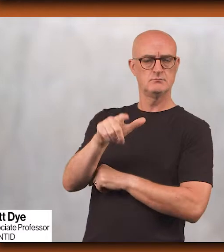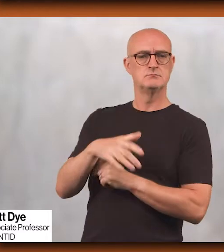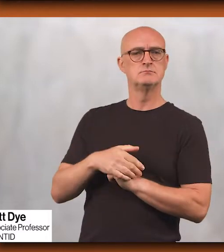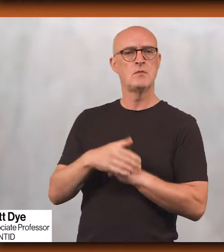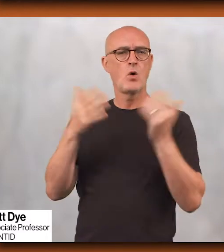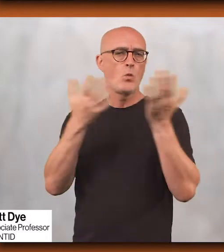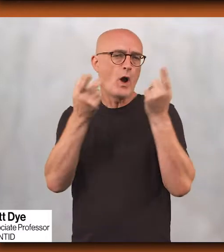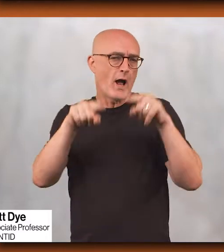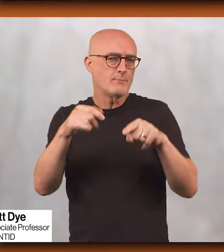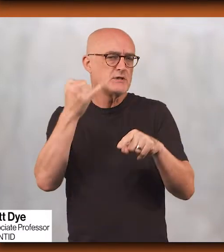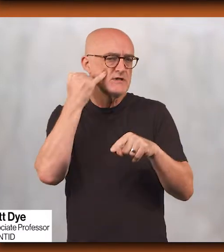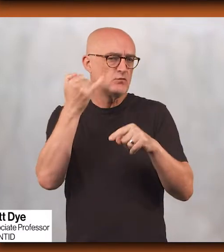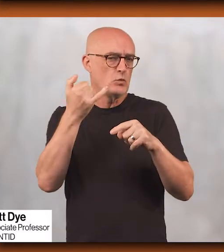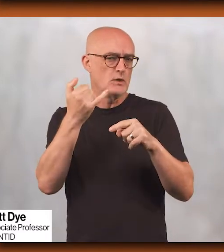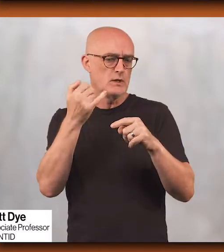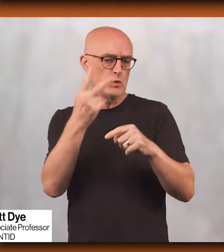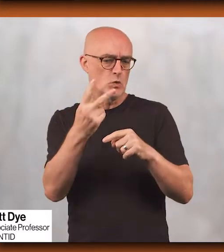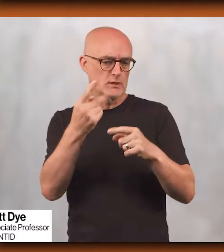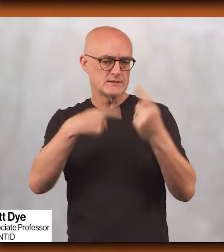of sign languages over time?